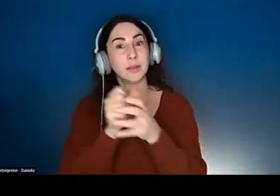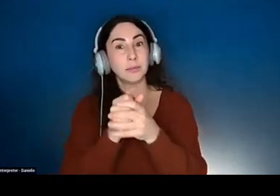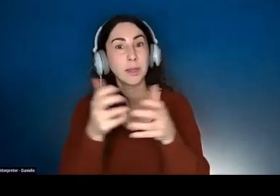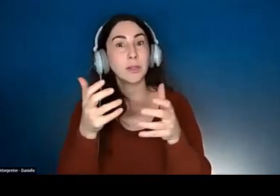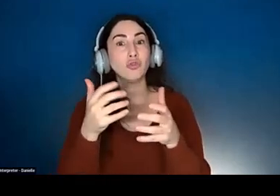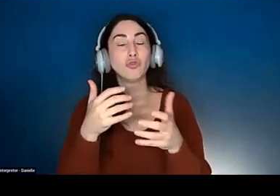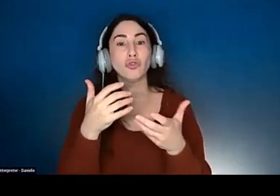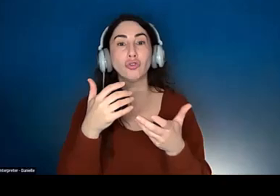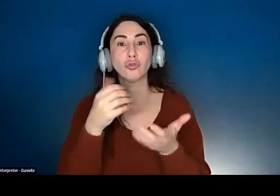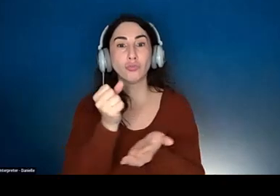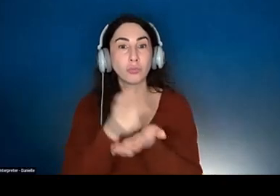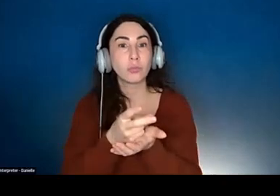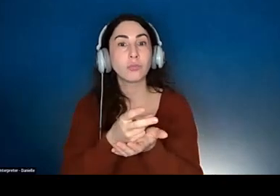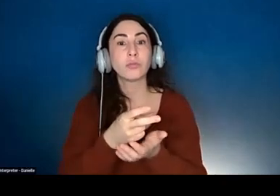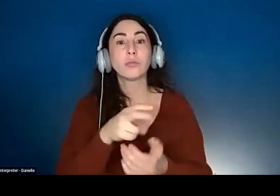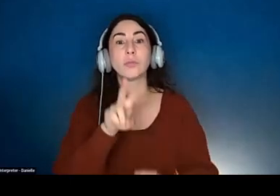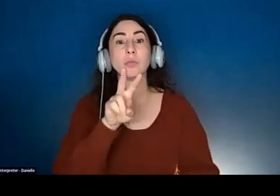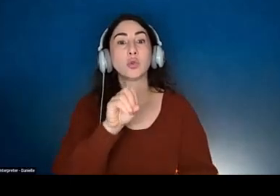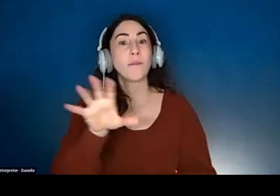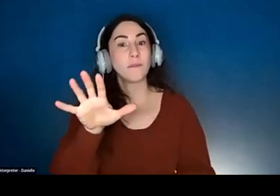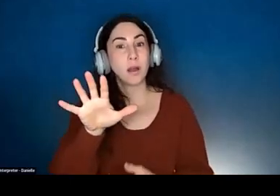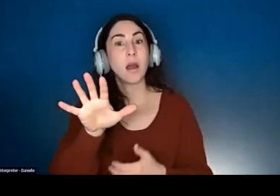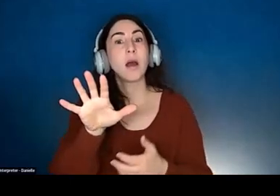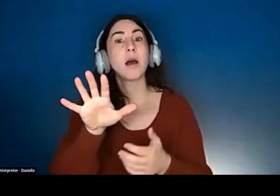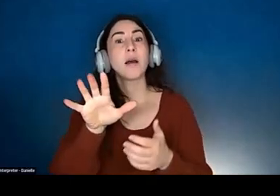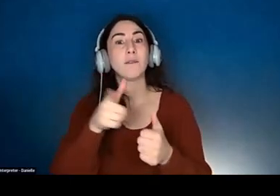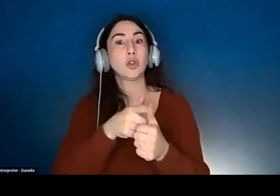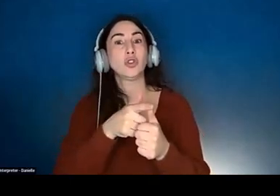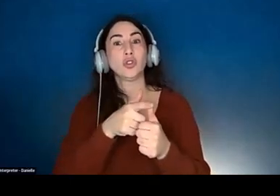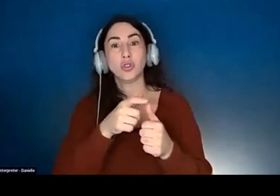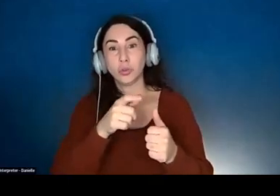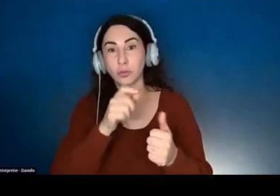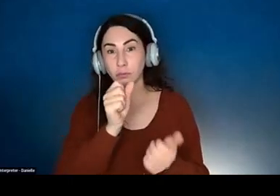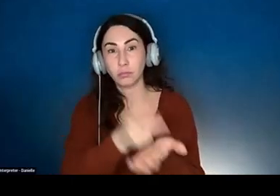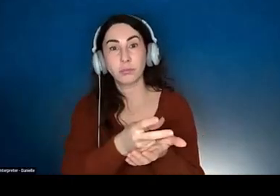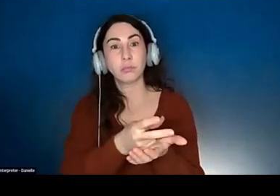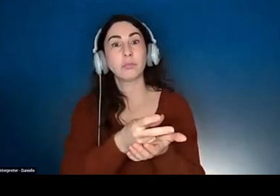authorized in 2005 and has been extended numerous times,